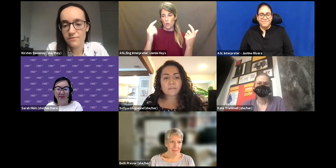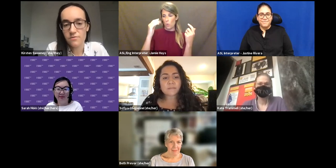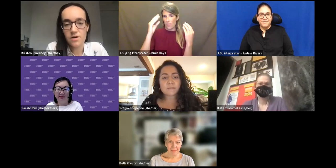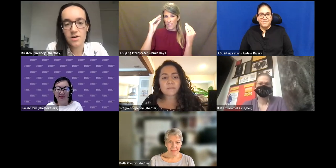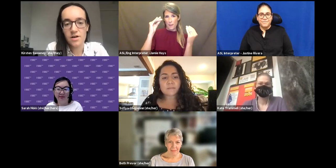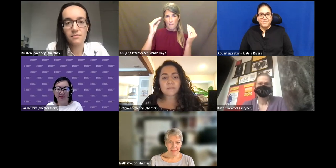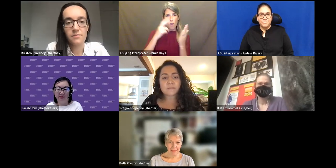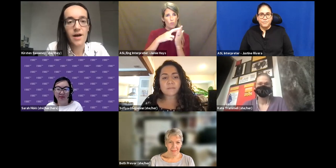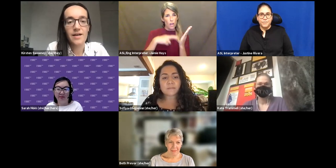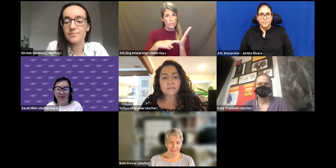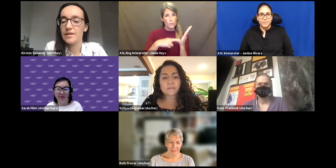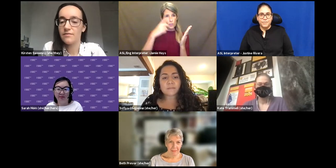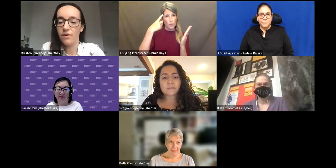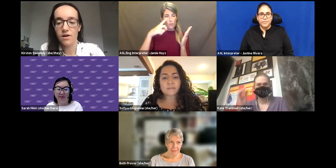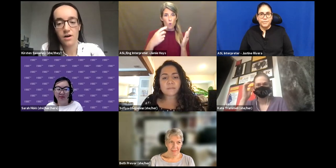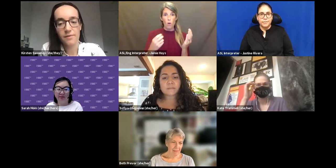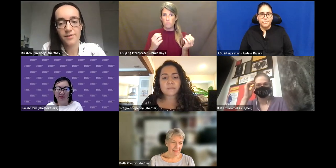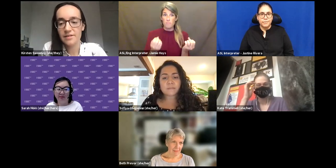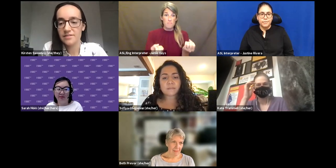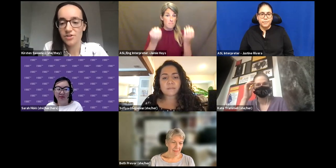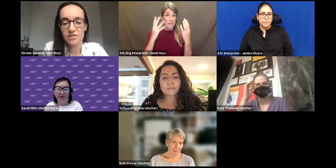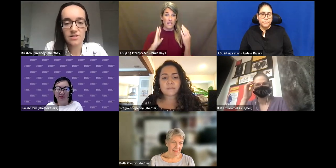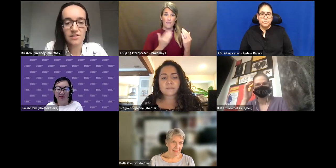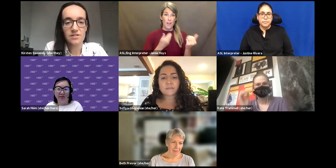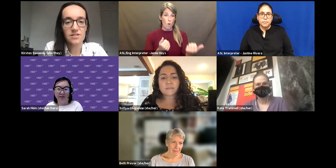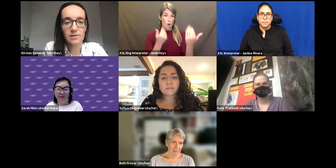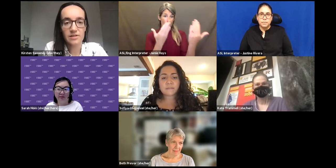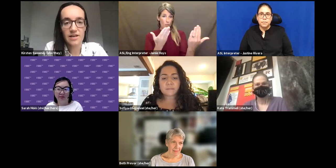for as many of our upcoming sessions in the Disability